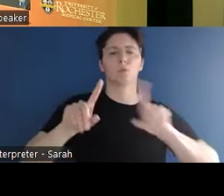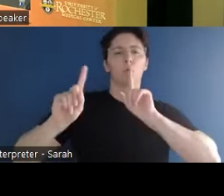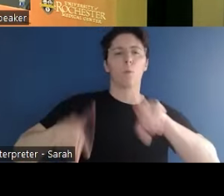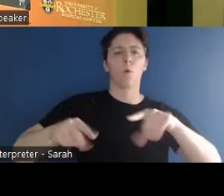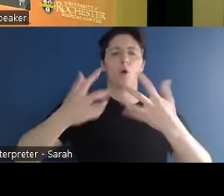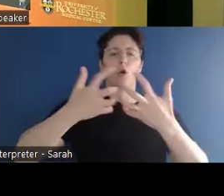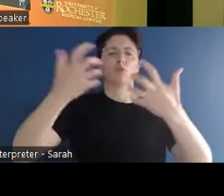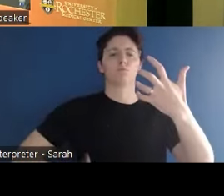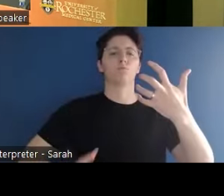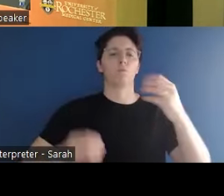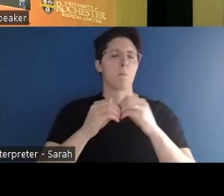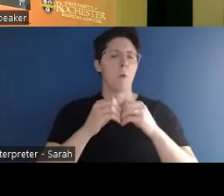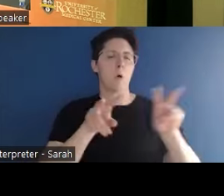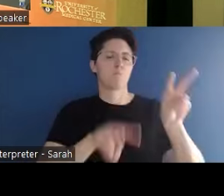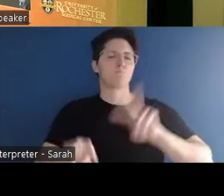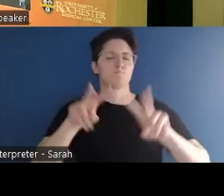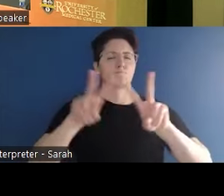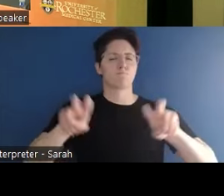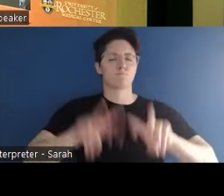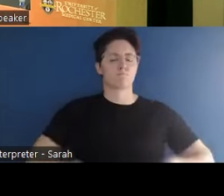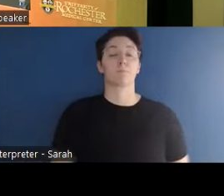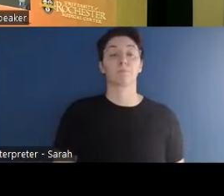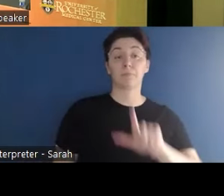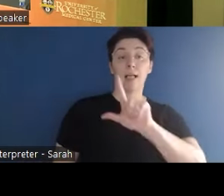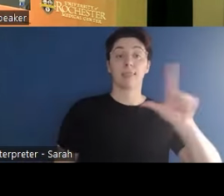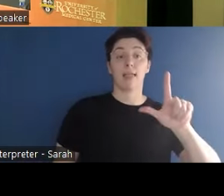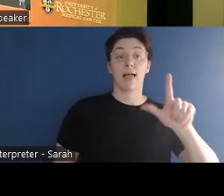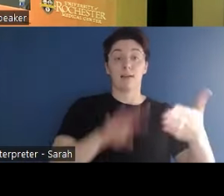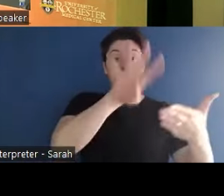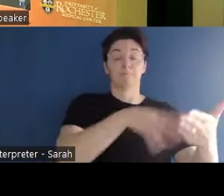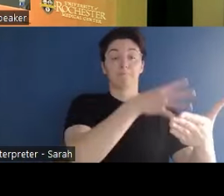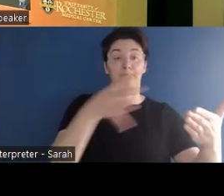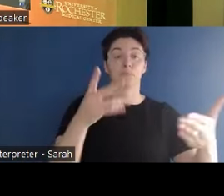more in the graph on the left you can see a significant relationship between child